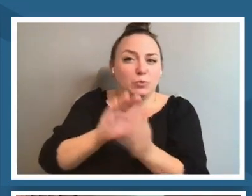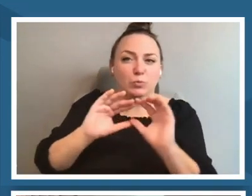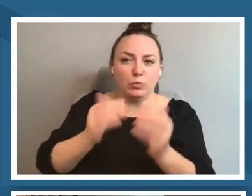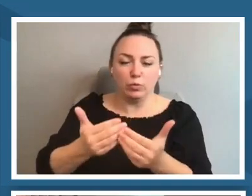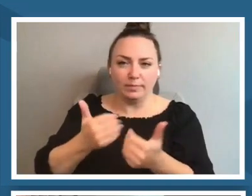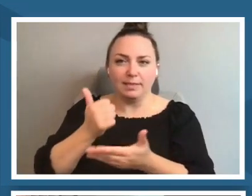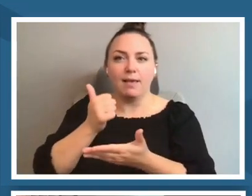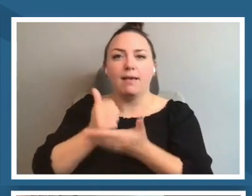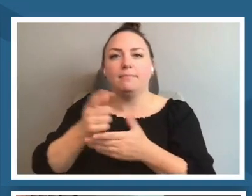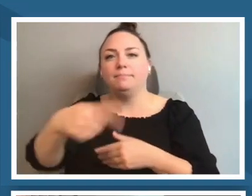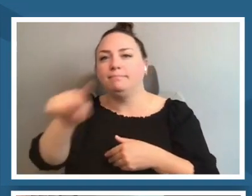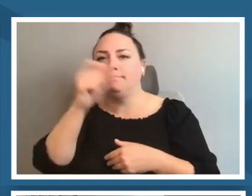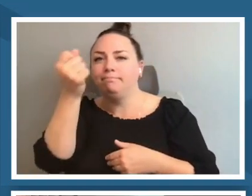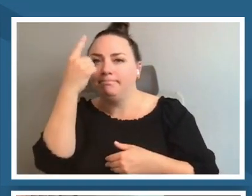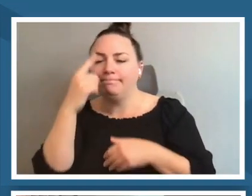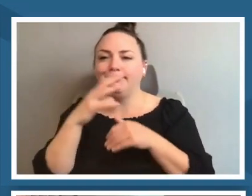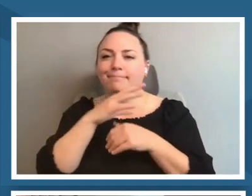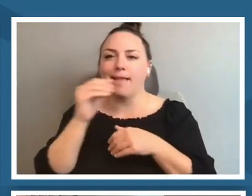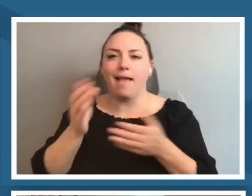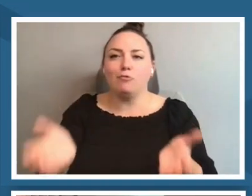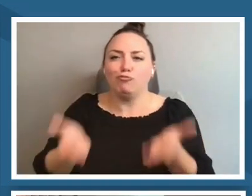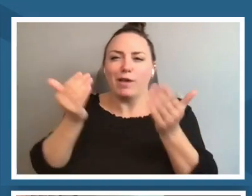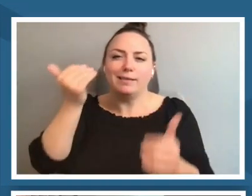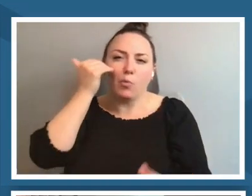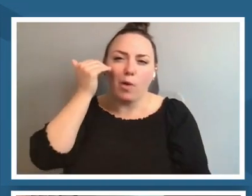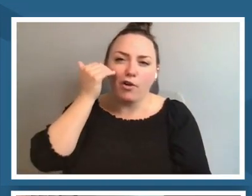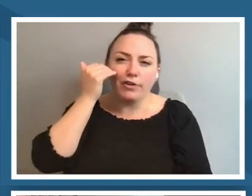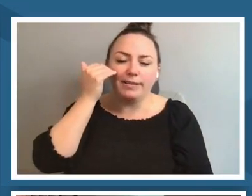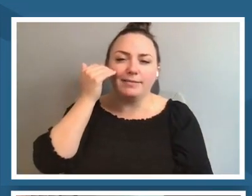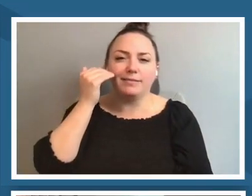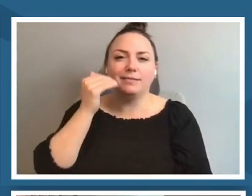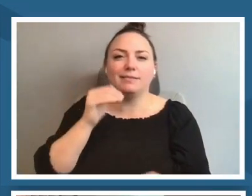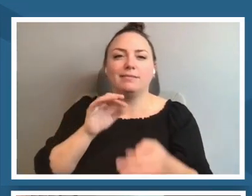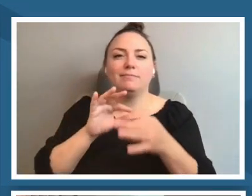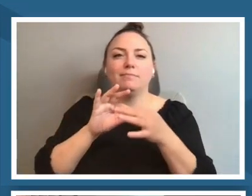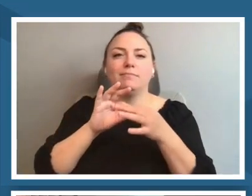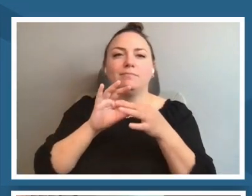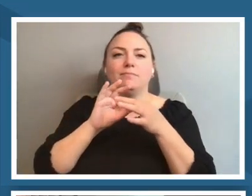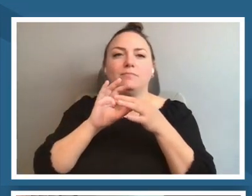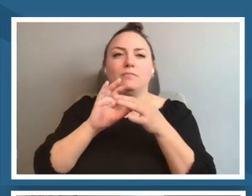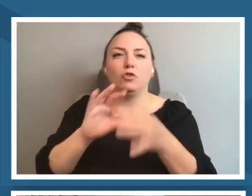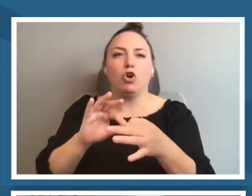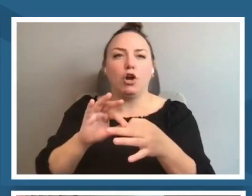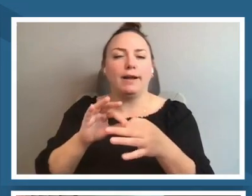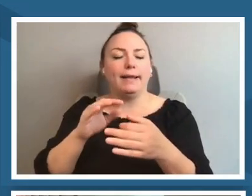raise awareness about knowledge that is kind of waning and not readily used